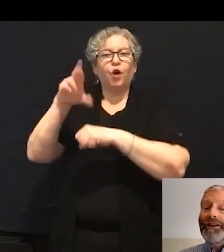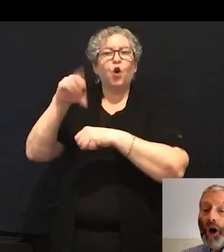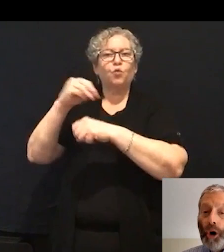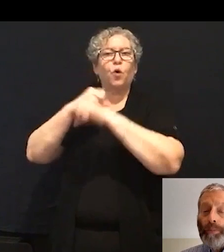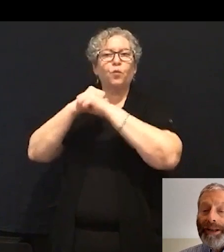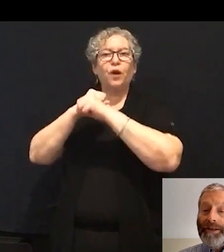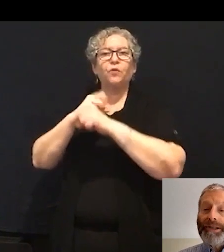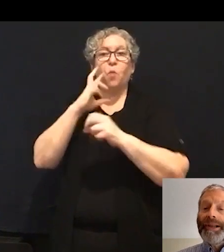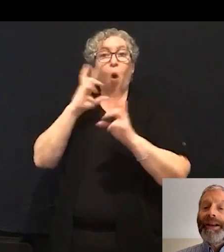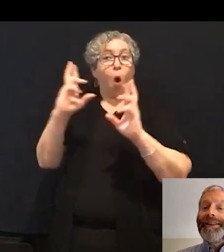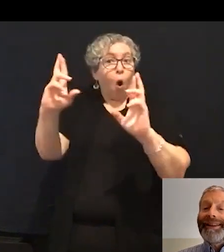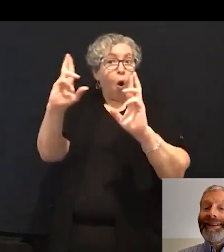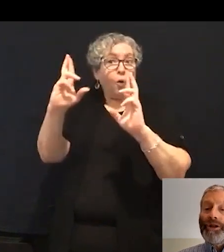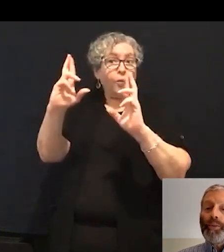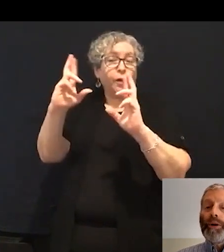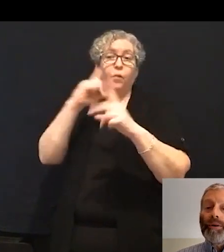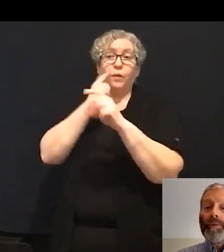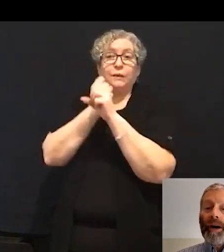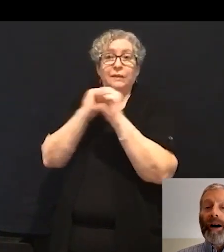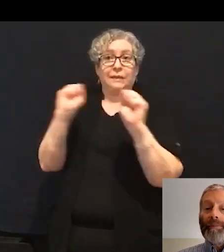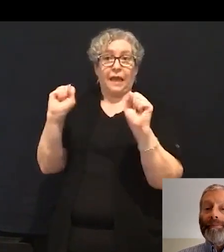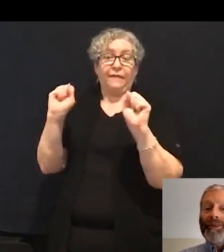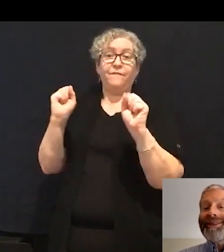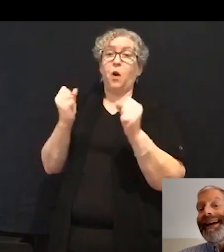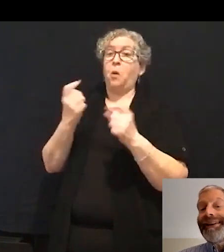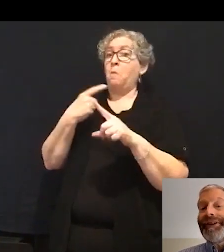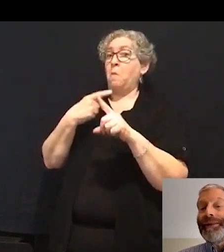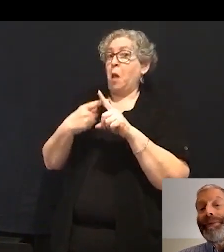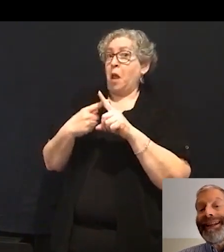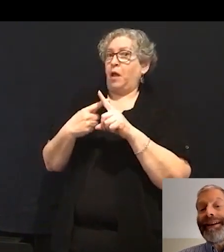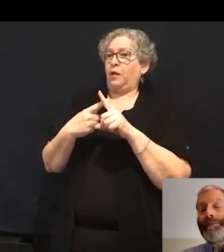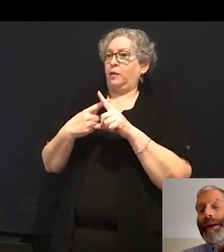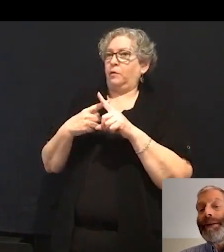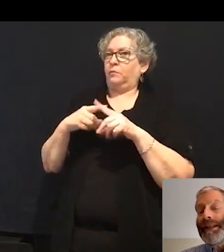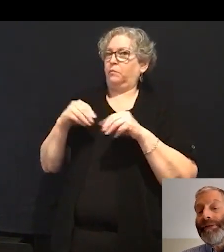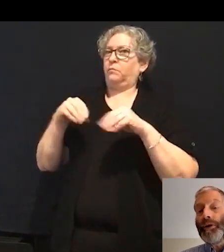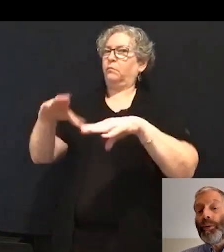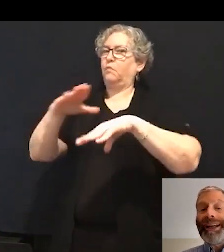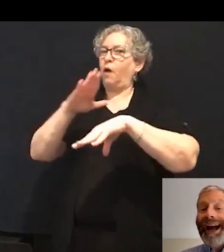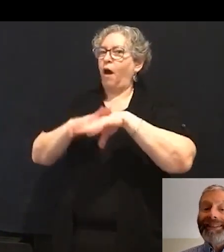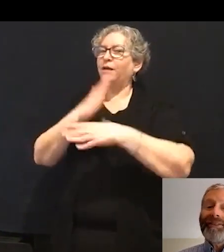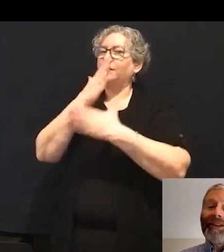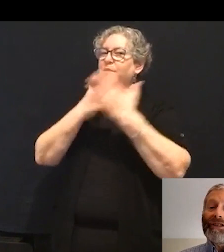And the hope is that these will save and maybe even reactivate